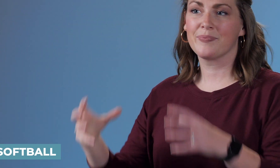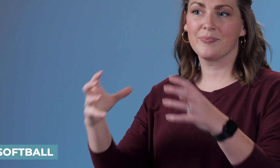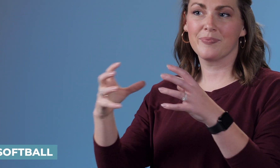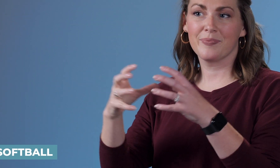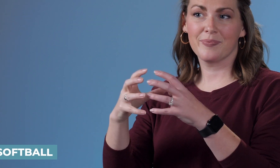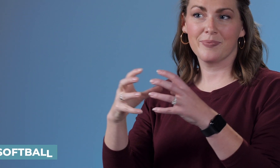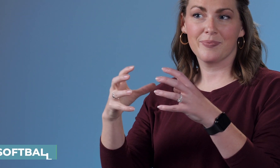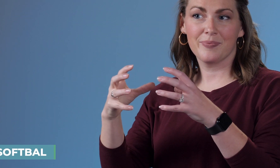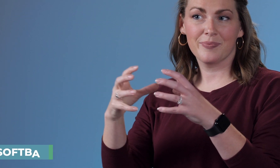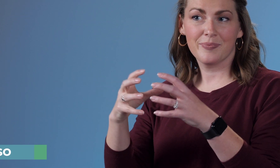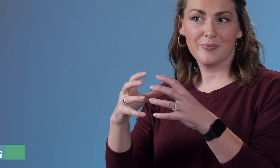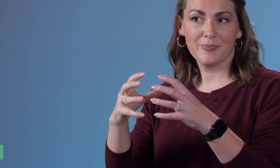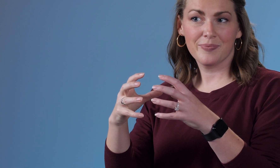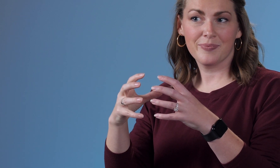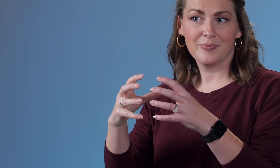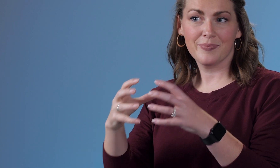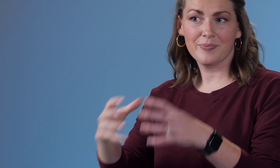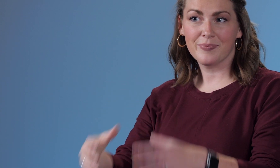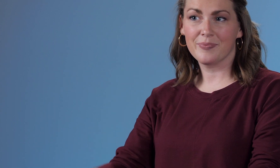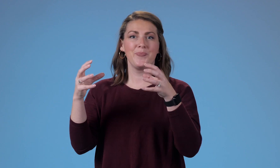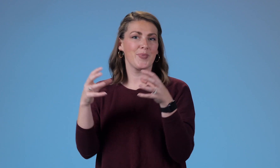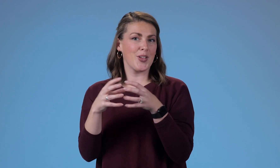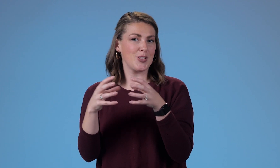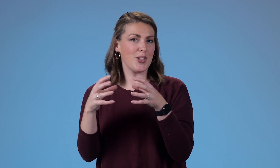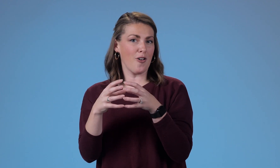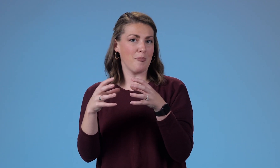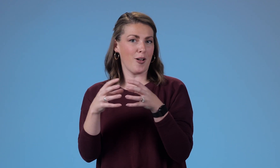You're making the shape of the softball. SOFTBALL